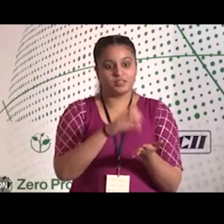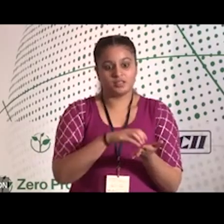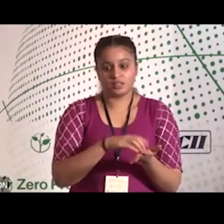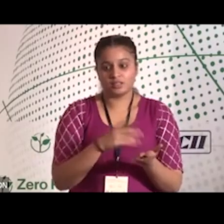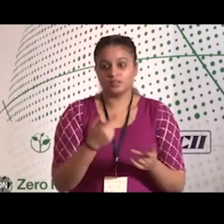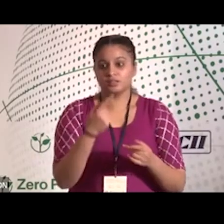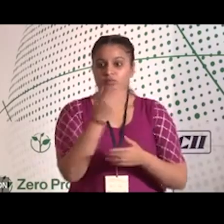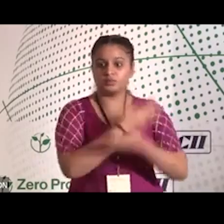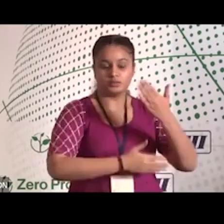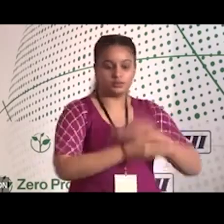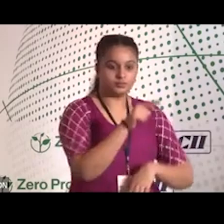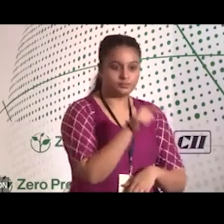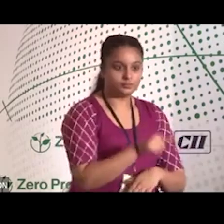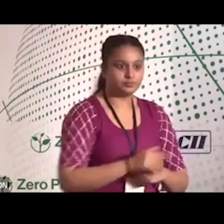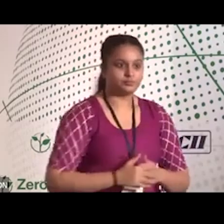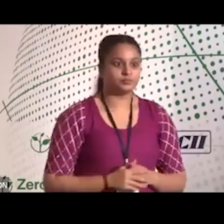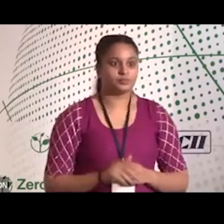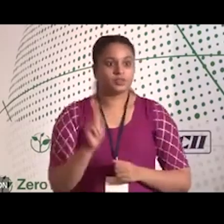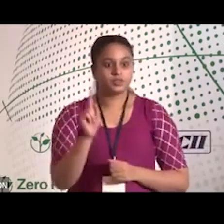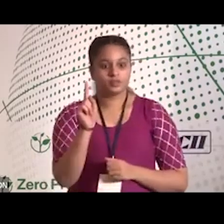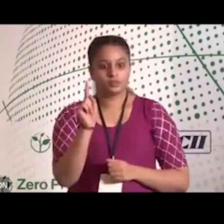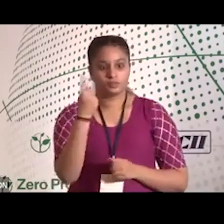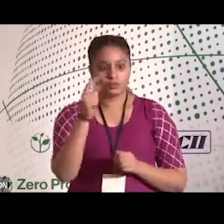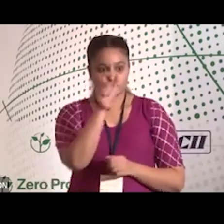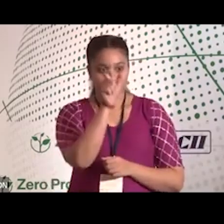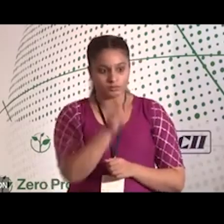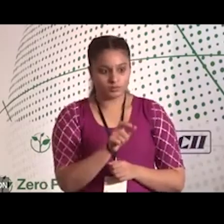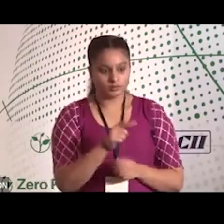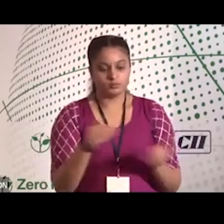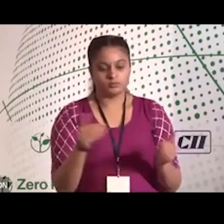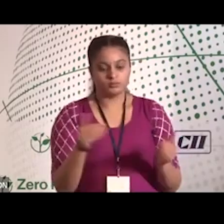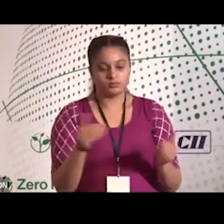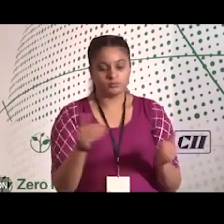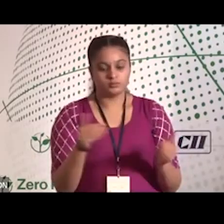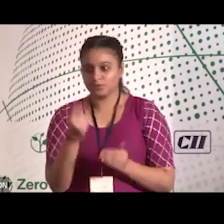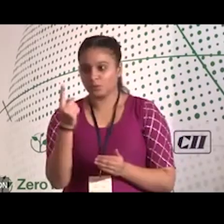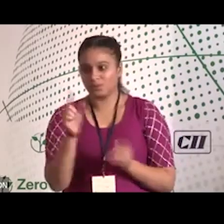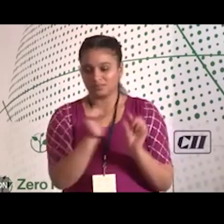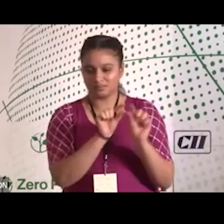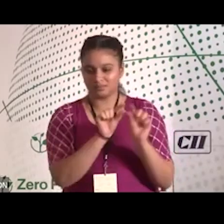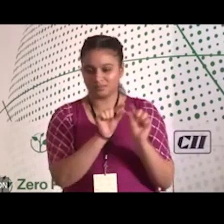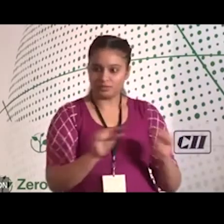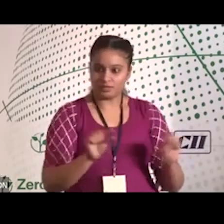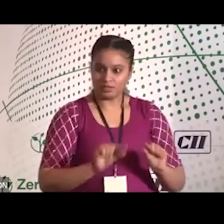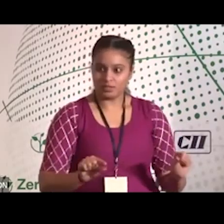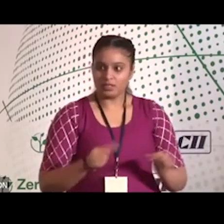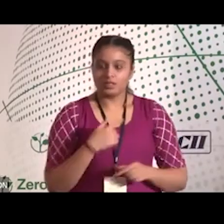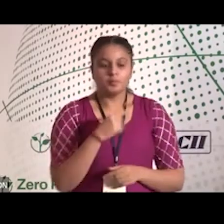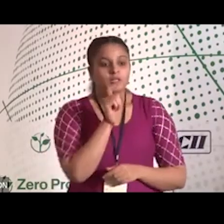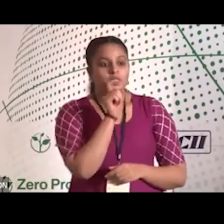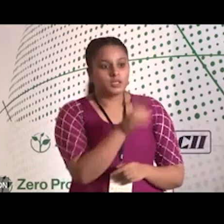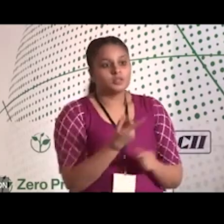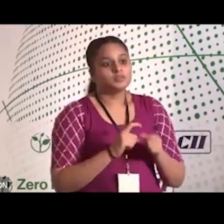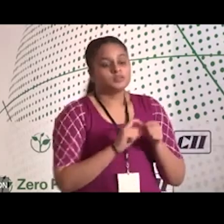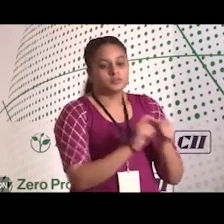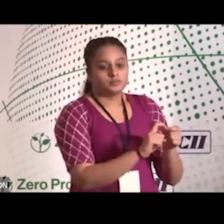So the first person I'm going to introduce everyone one more line and let's ask them a question.